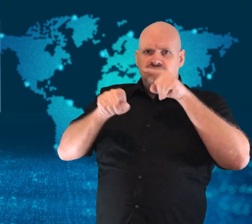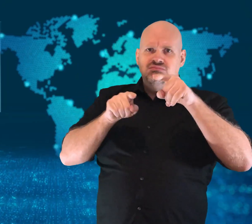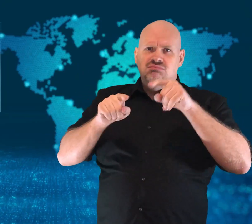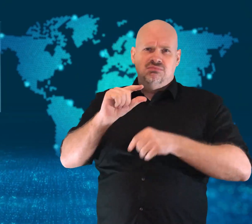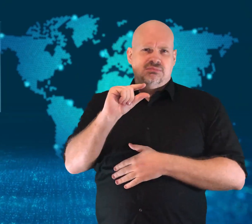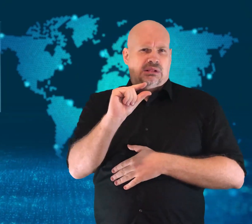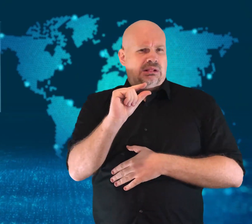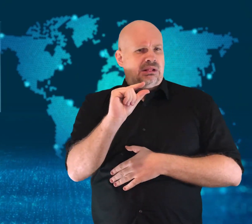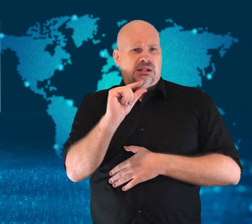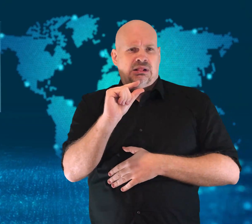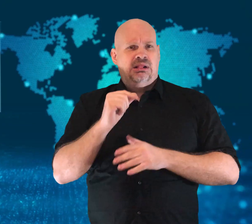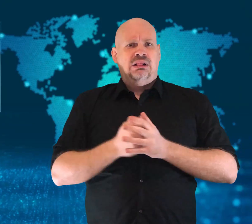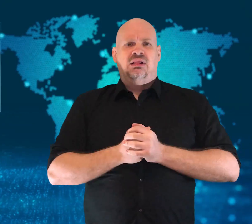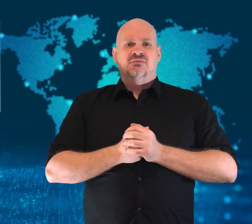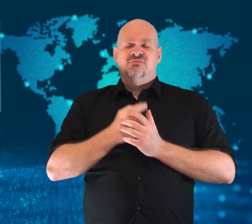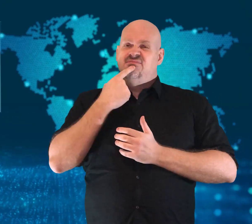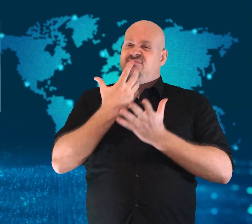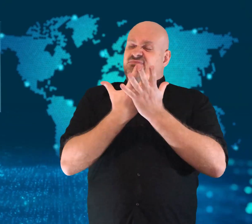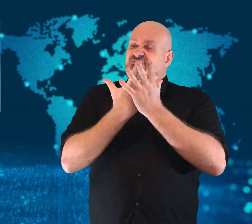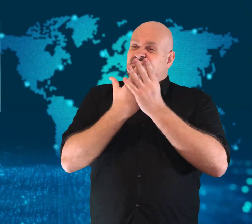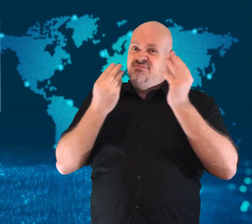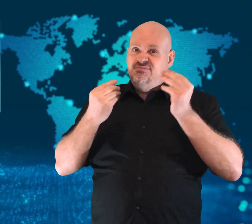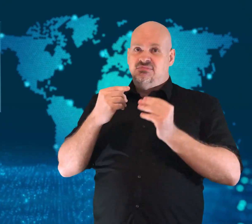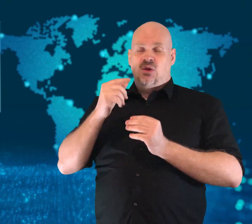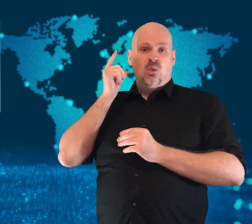them from harassment.